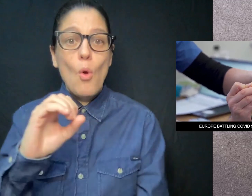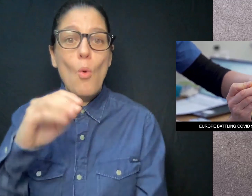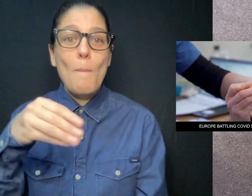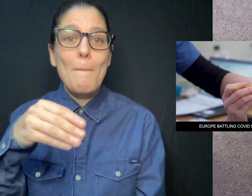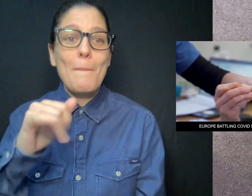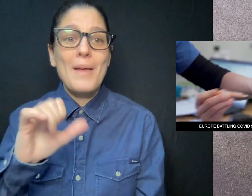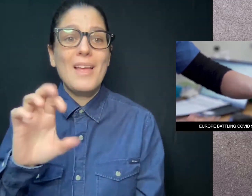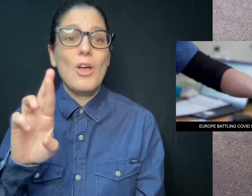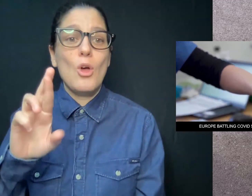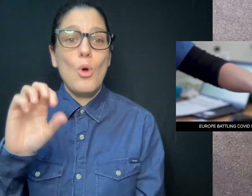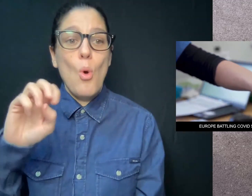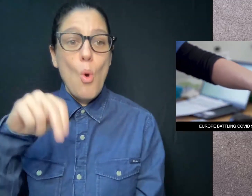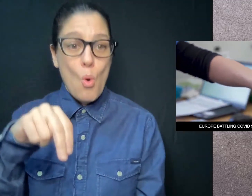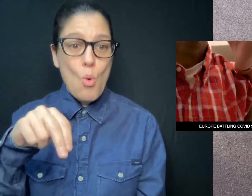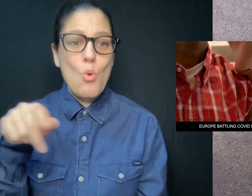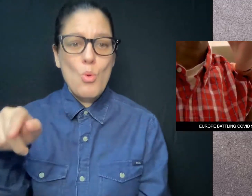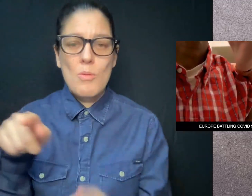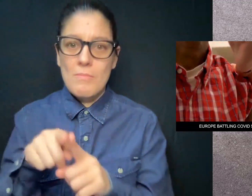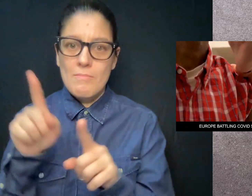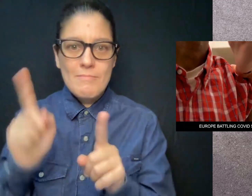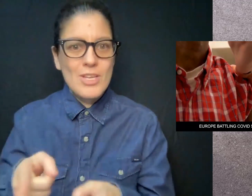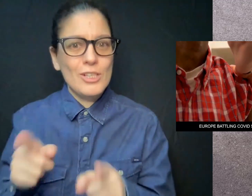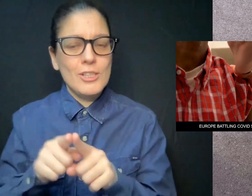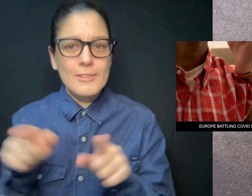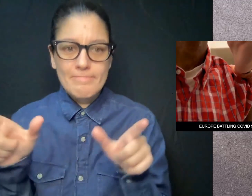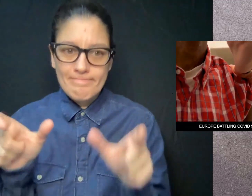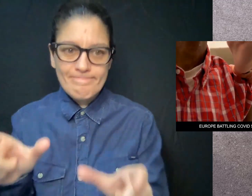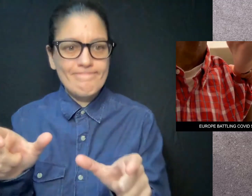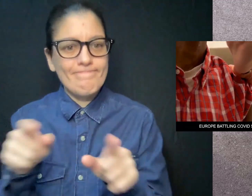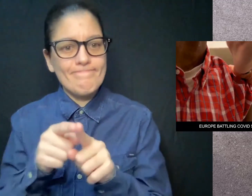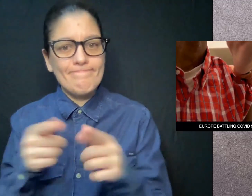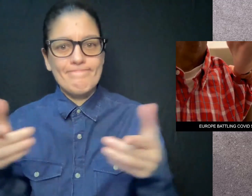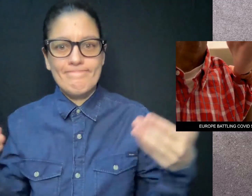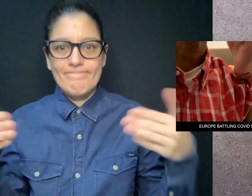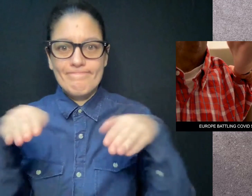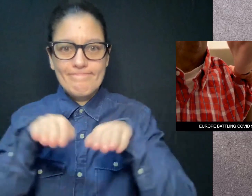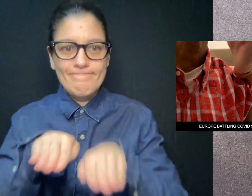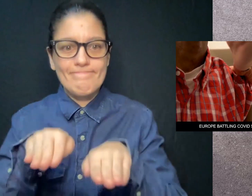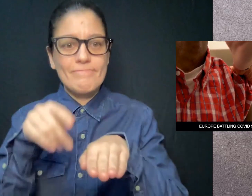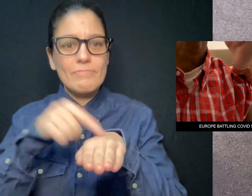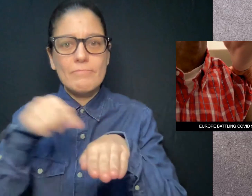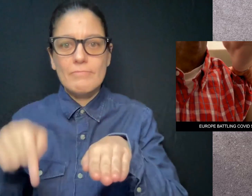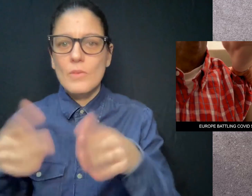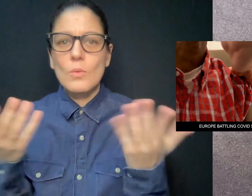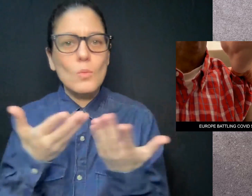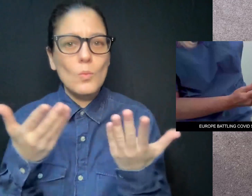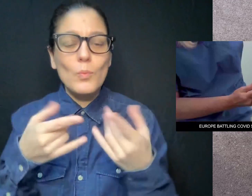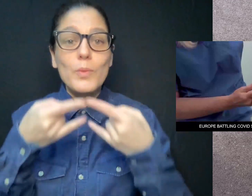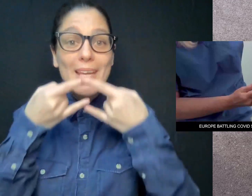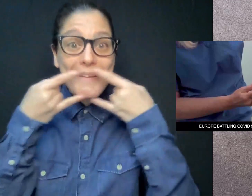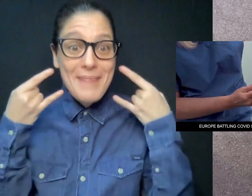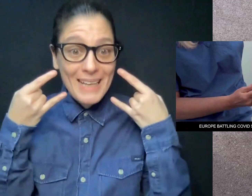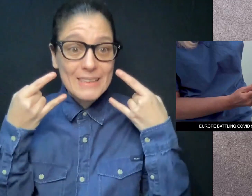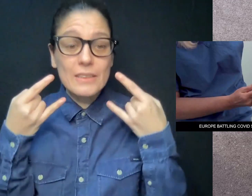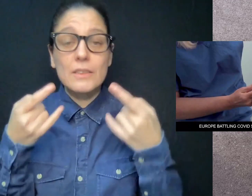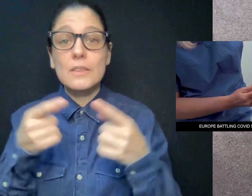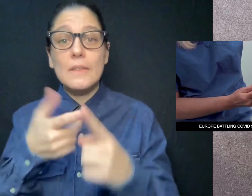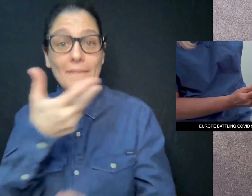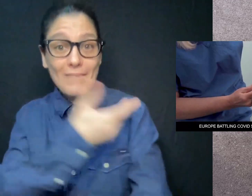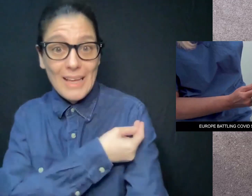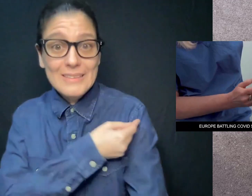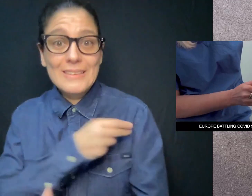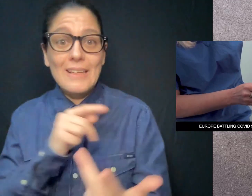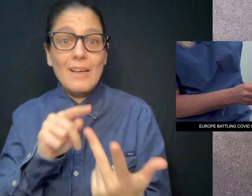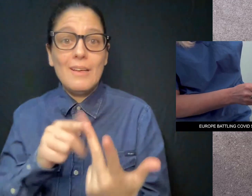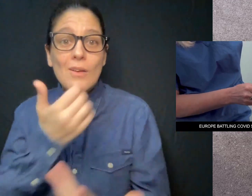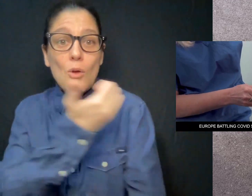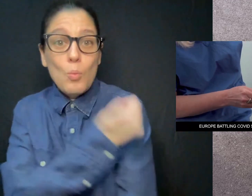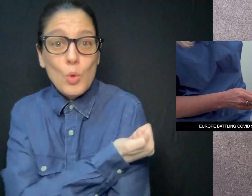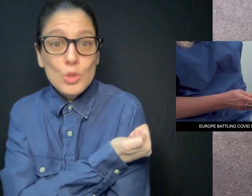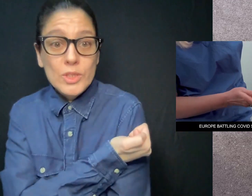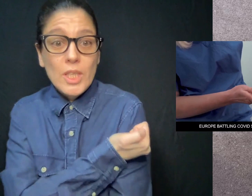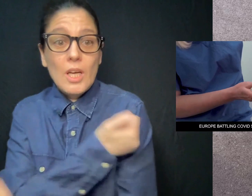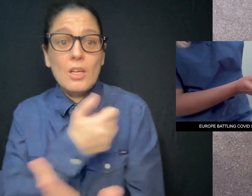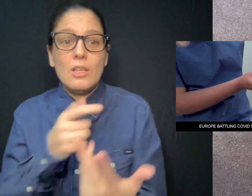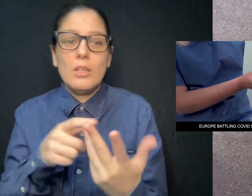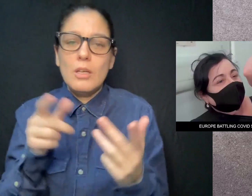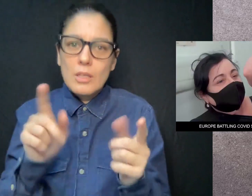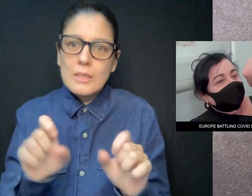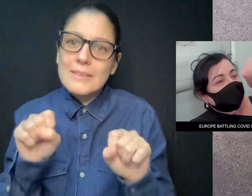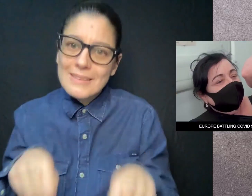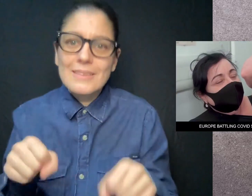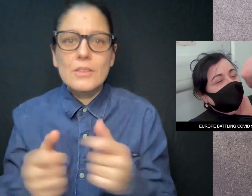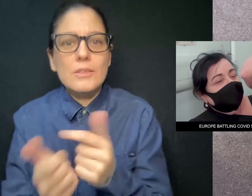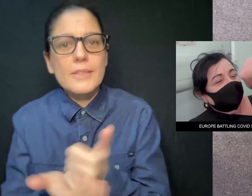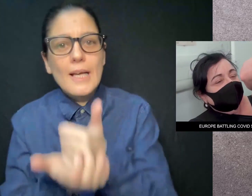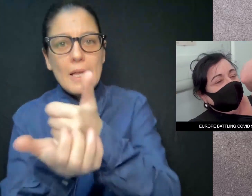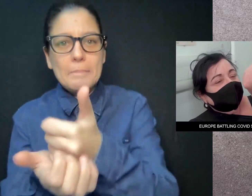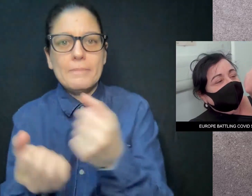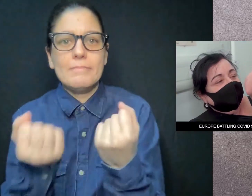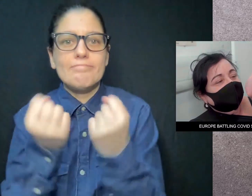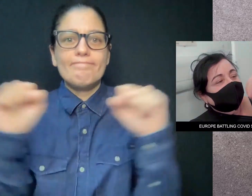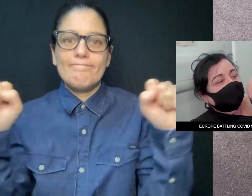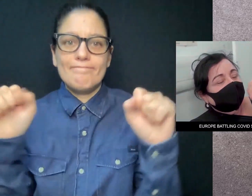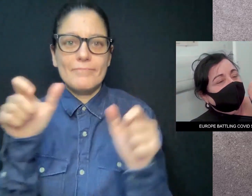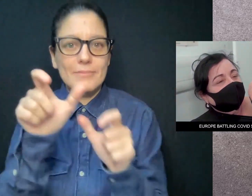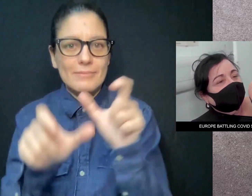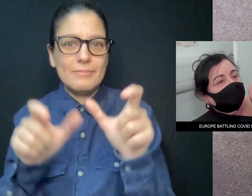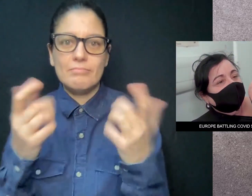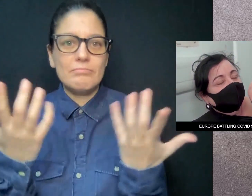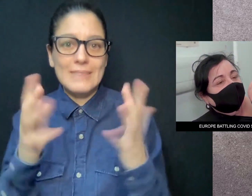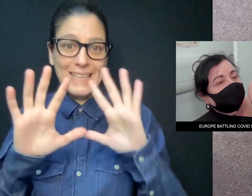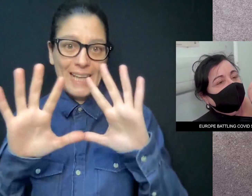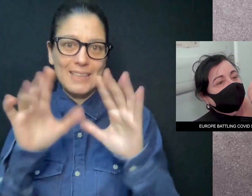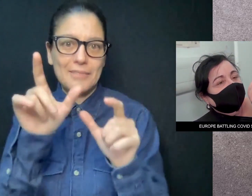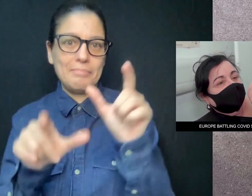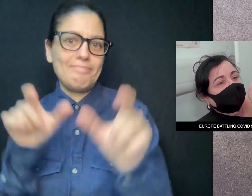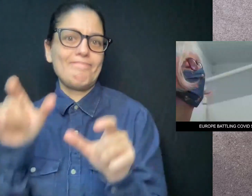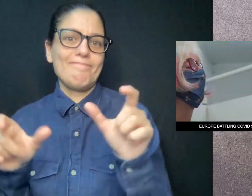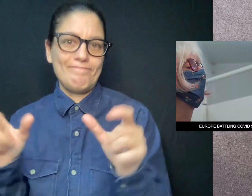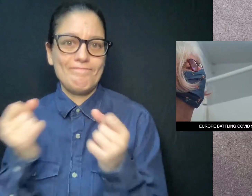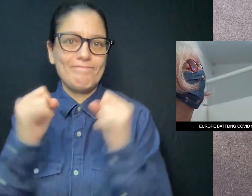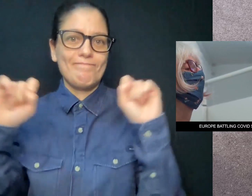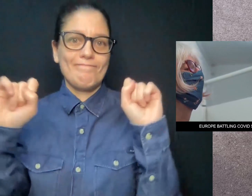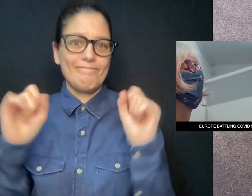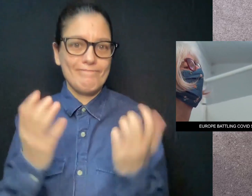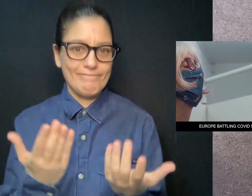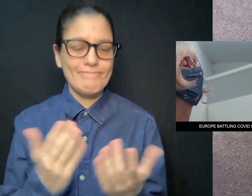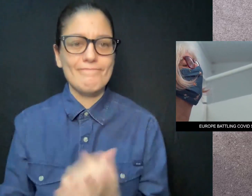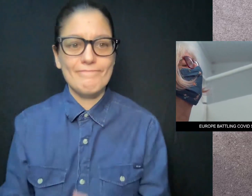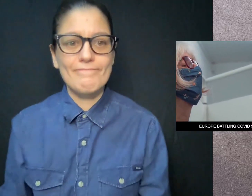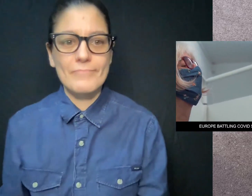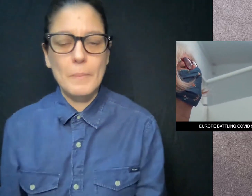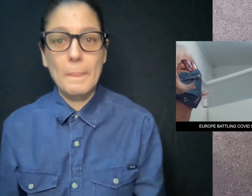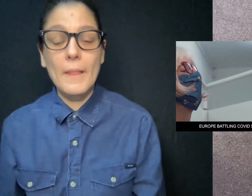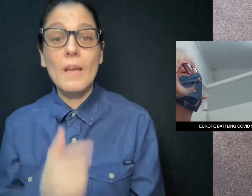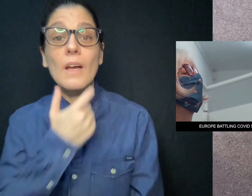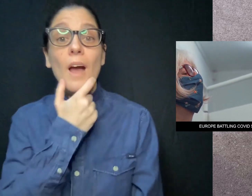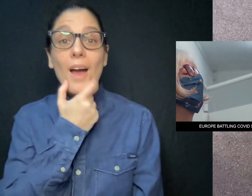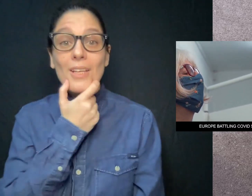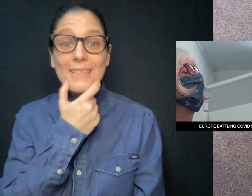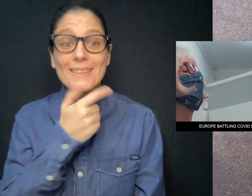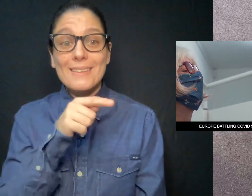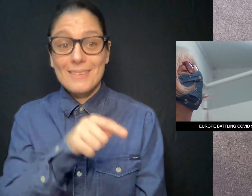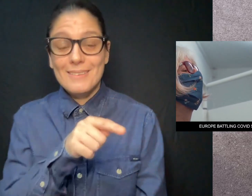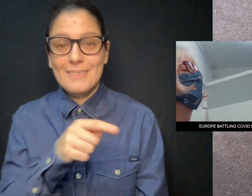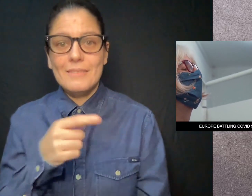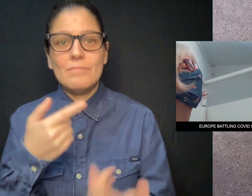fight the omicron variant masks vaccinations and boosters could save tens of thousands of lives